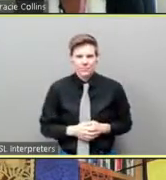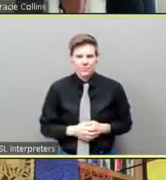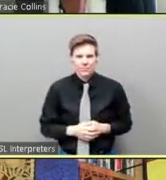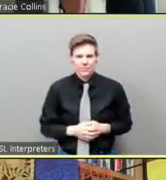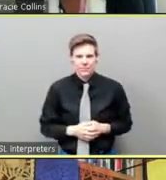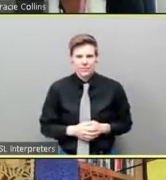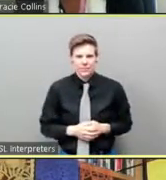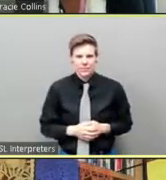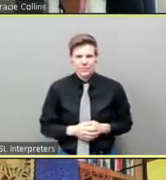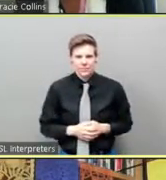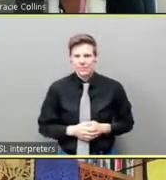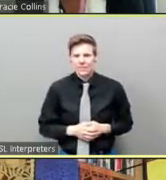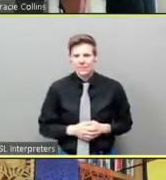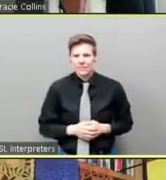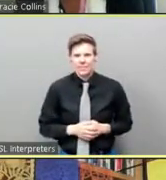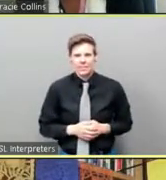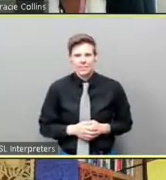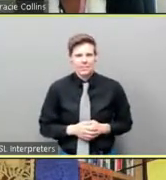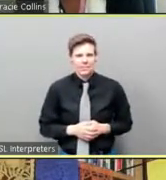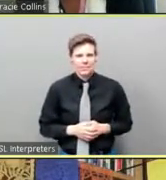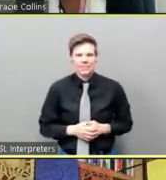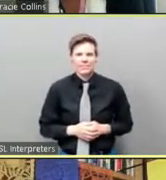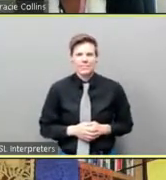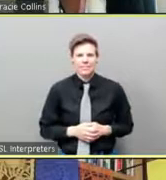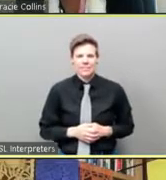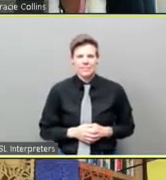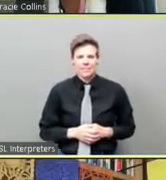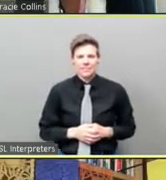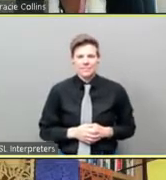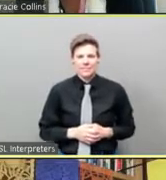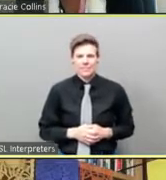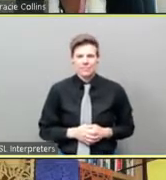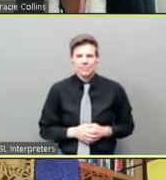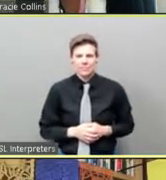welcome to the president. But most of them were popular